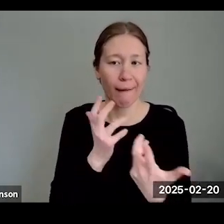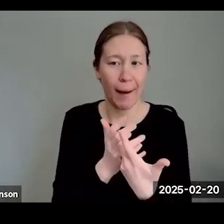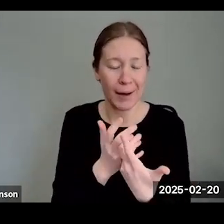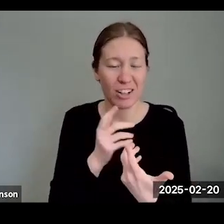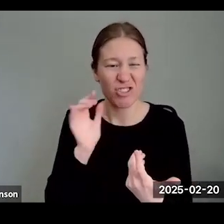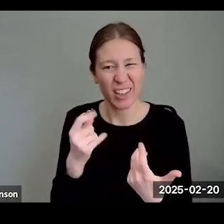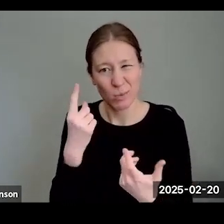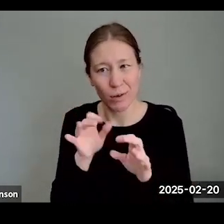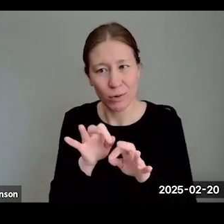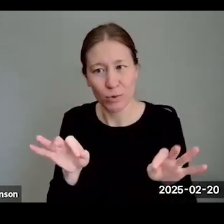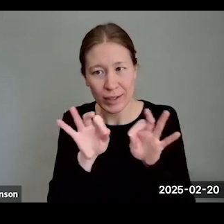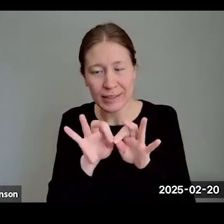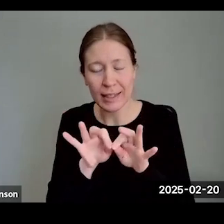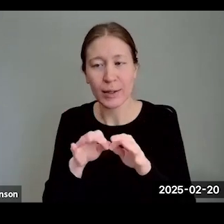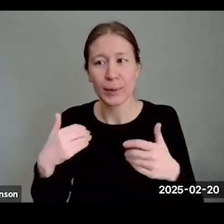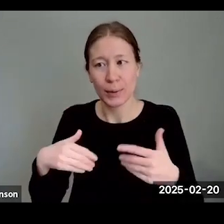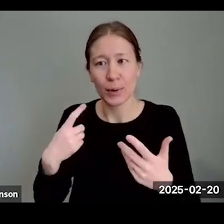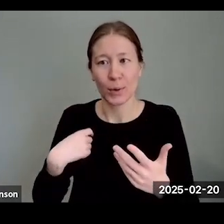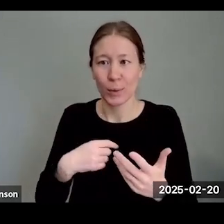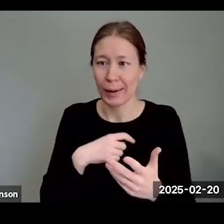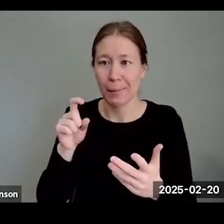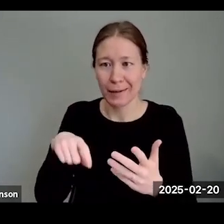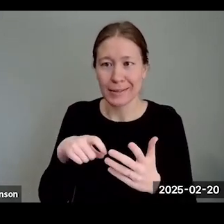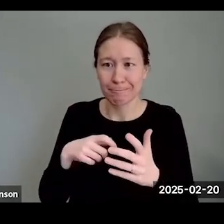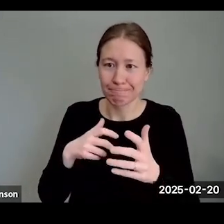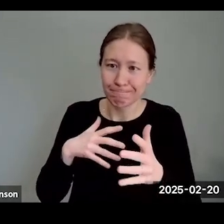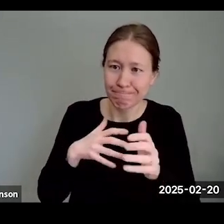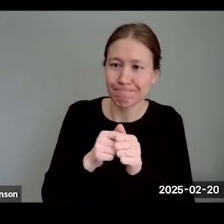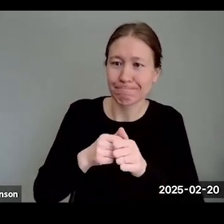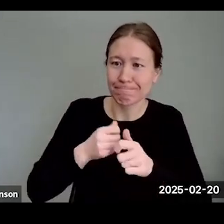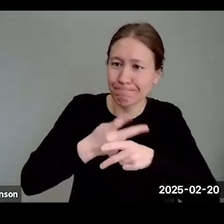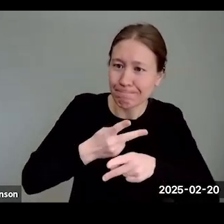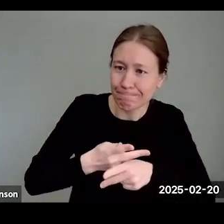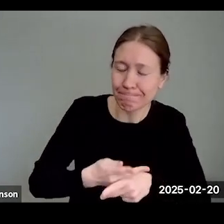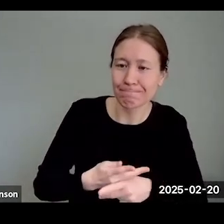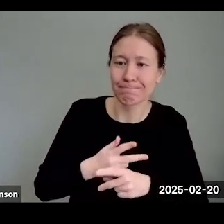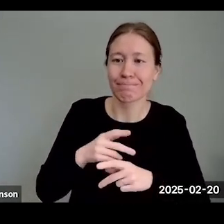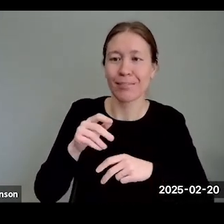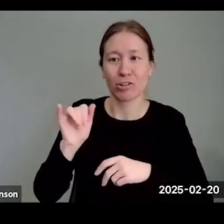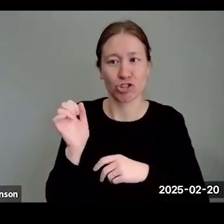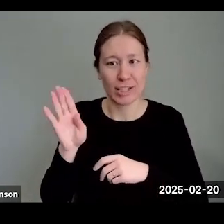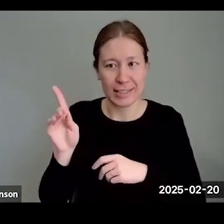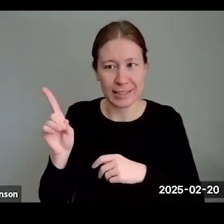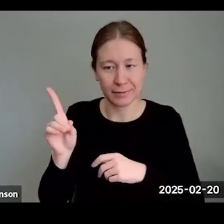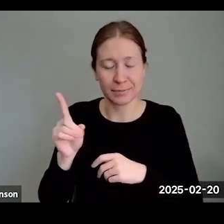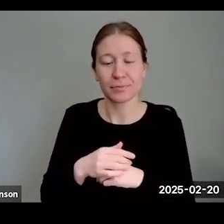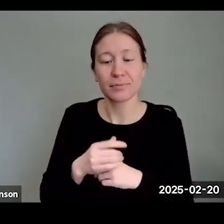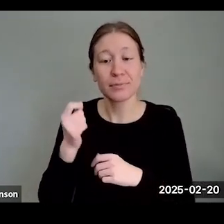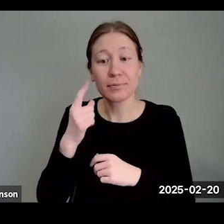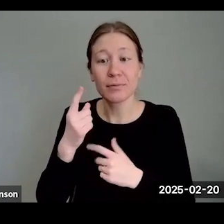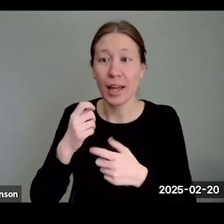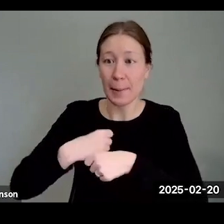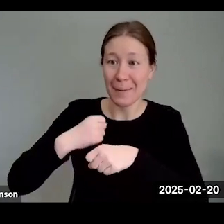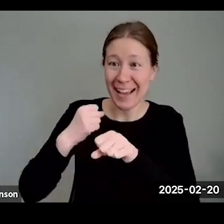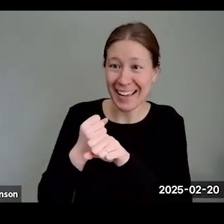that we're maintaining the updated job descriptions. And in creating those job descriptions, we really need to consider the ADA